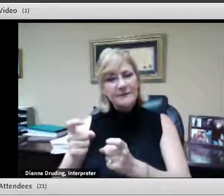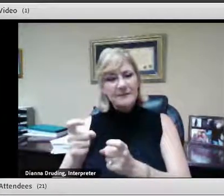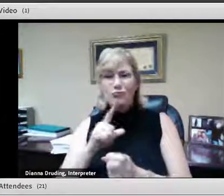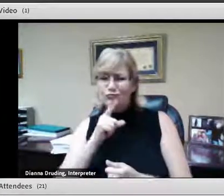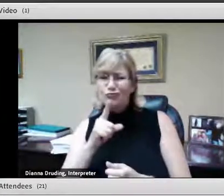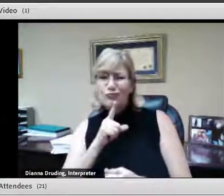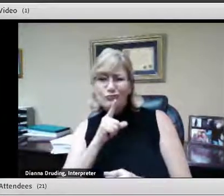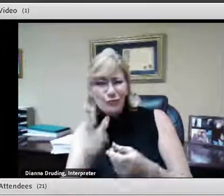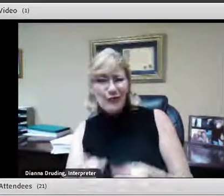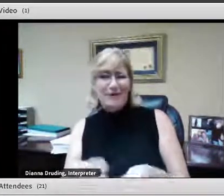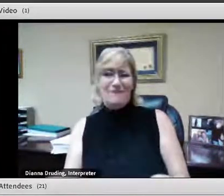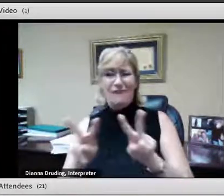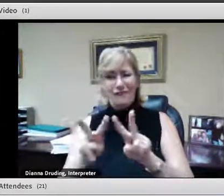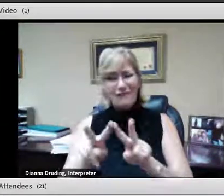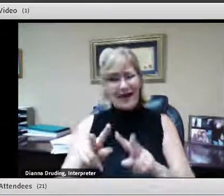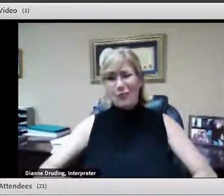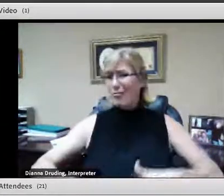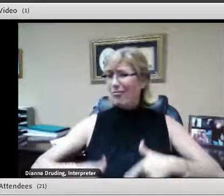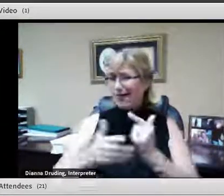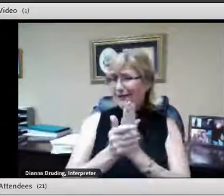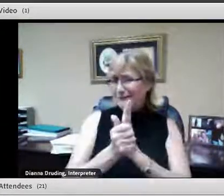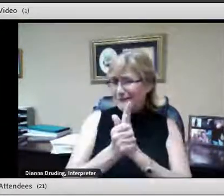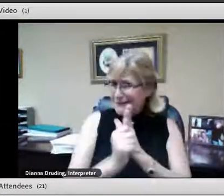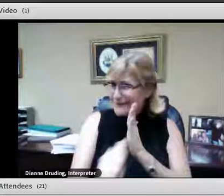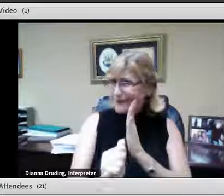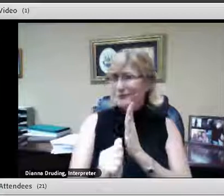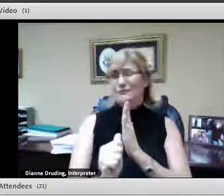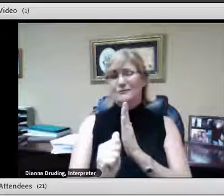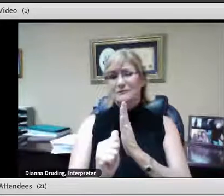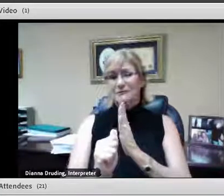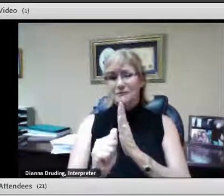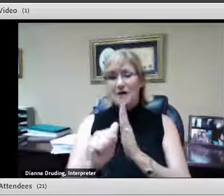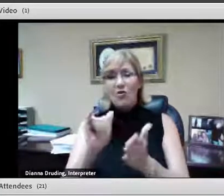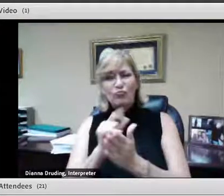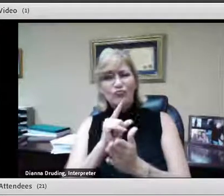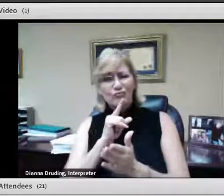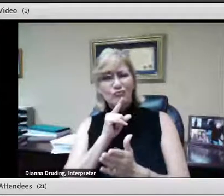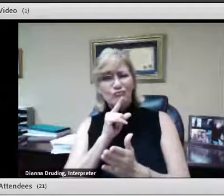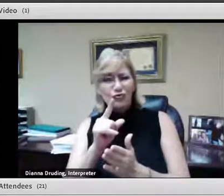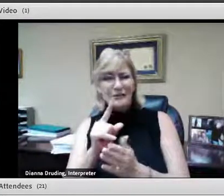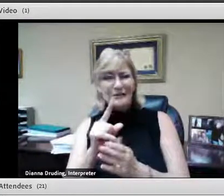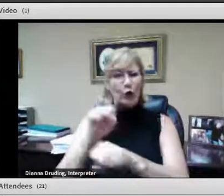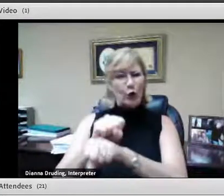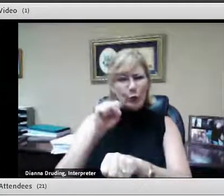really valuable life skills that are very career-oriented.